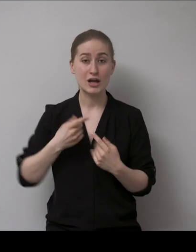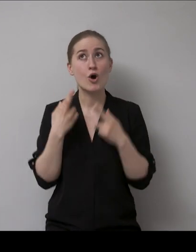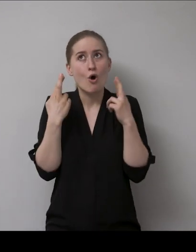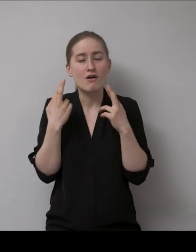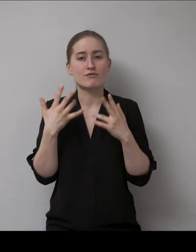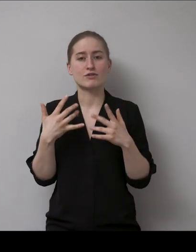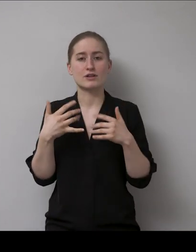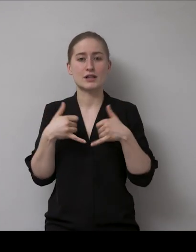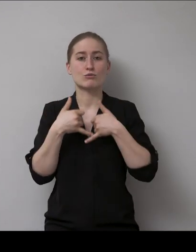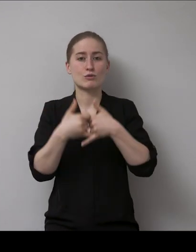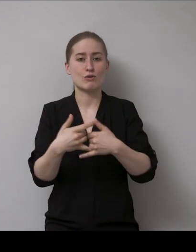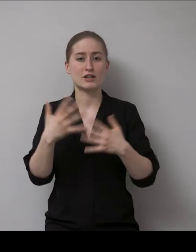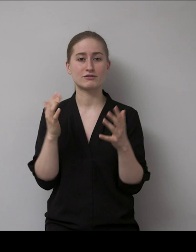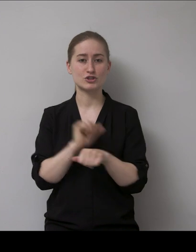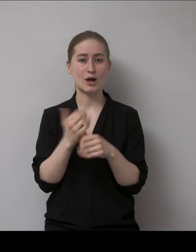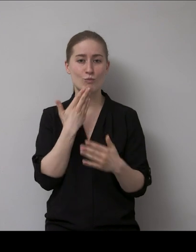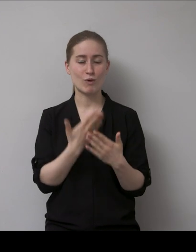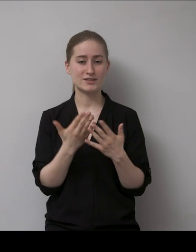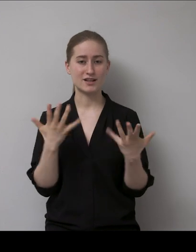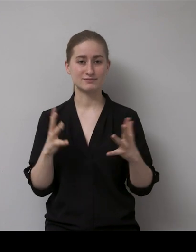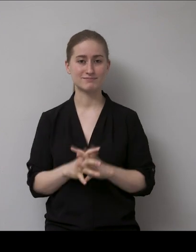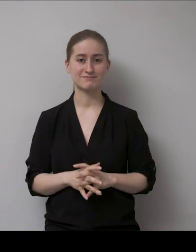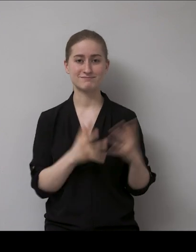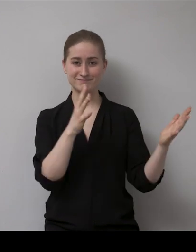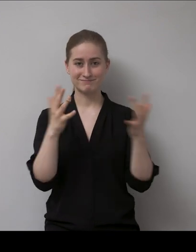job well done. (claps hands)